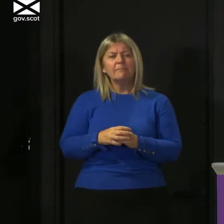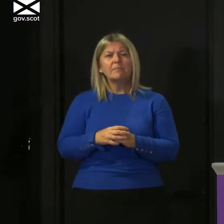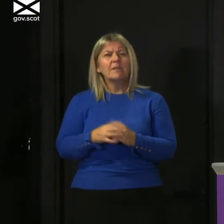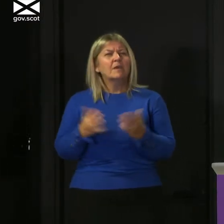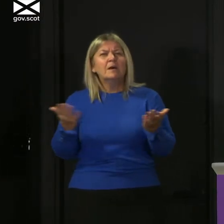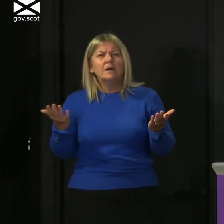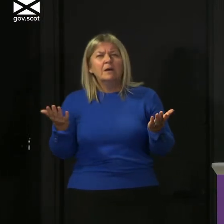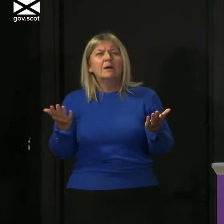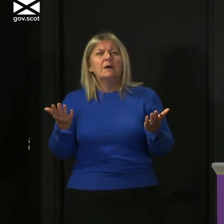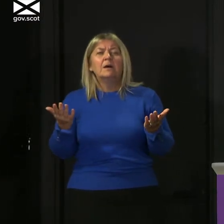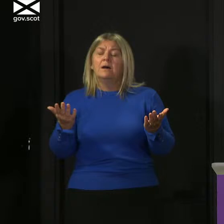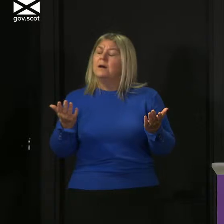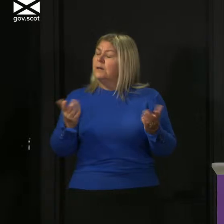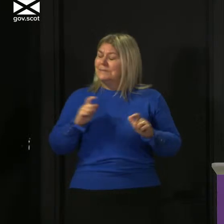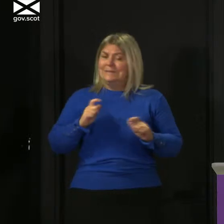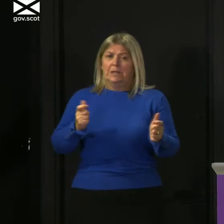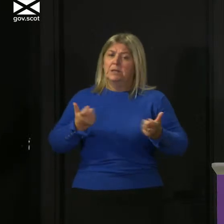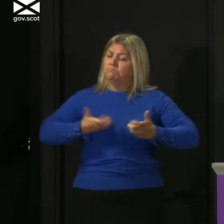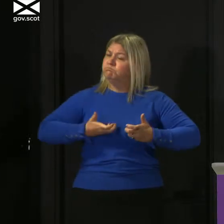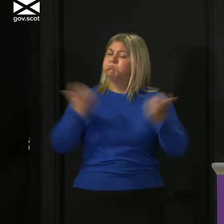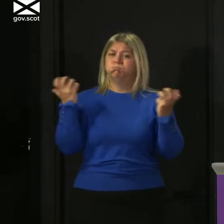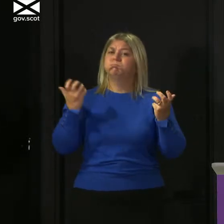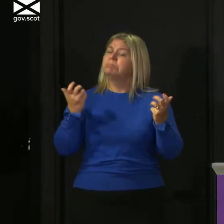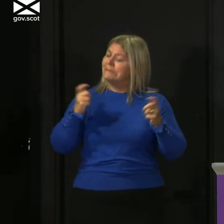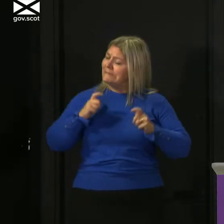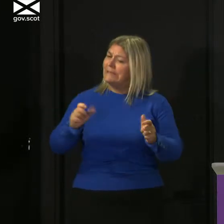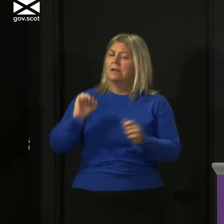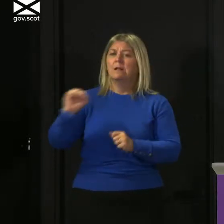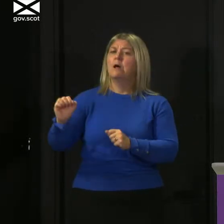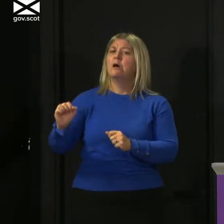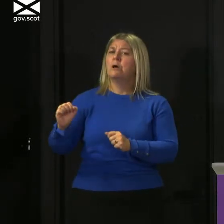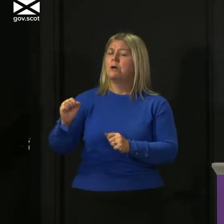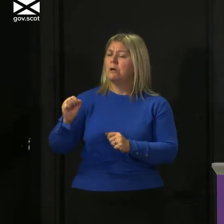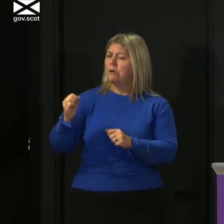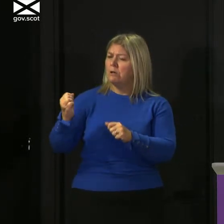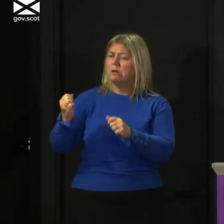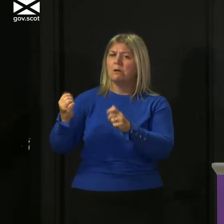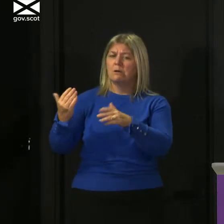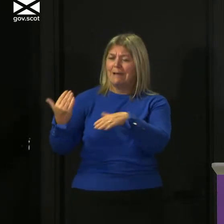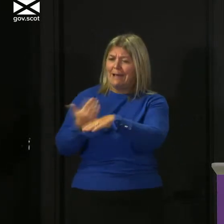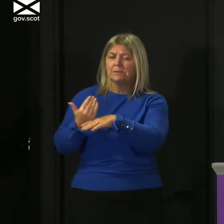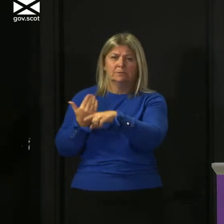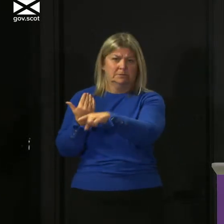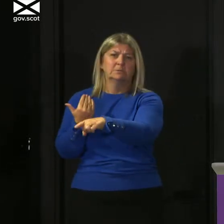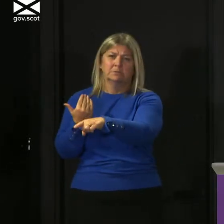very real anger I still feel at her actions but she does have COVID and when I spoke to